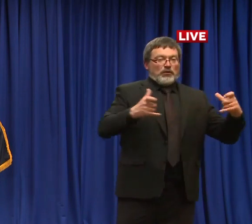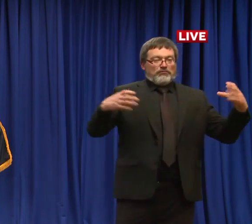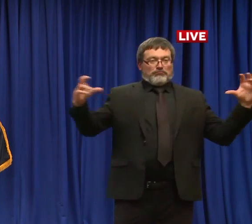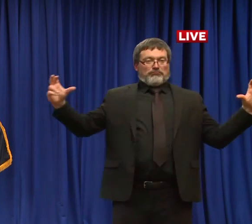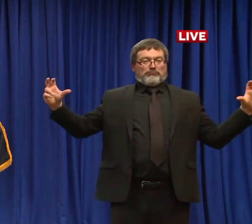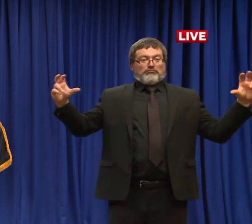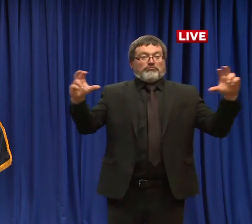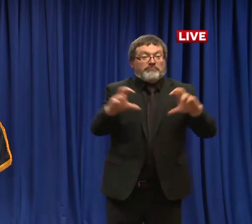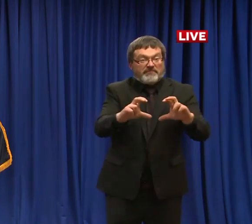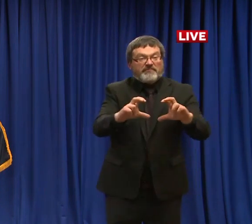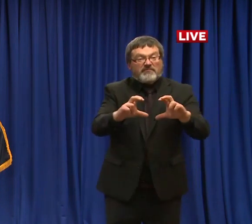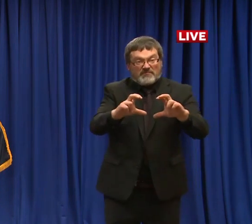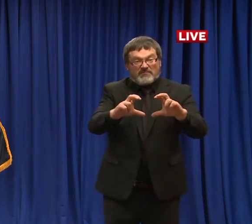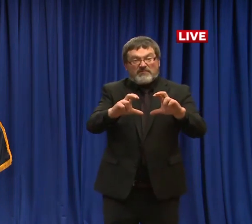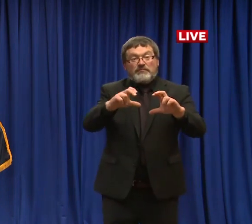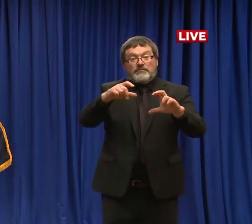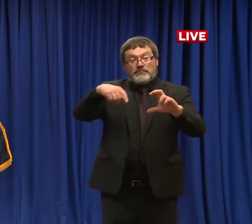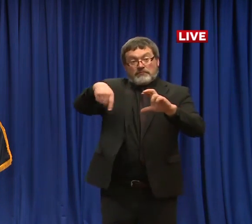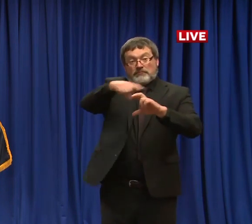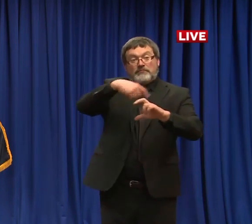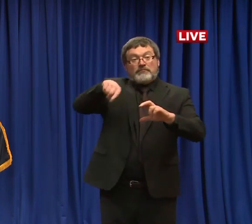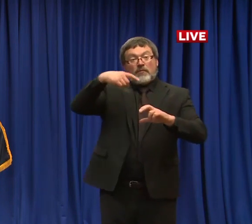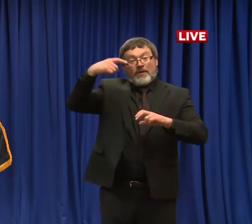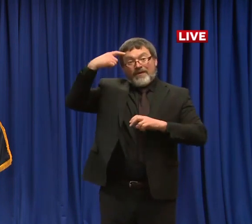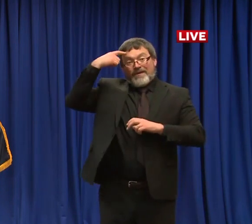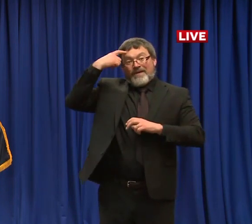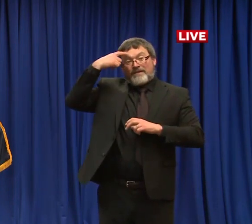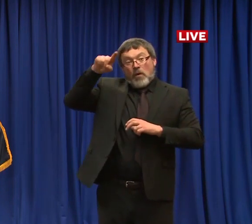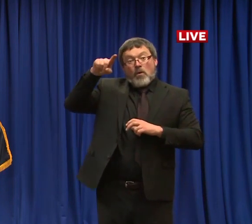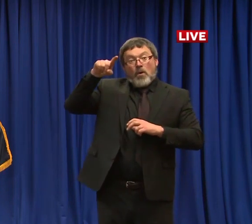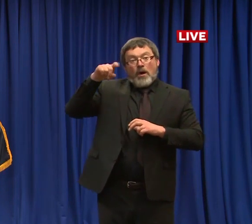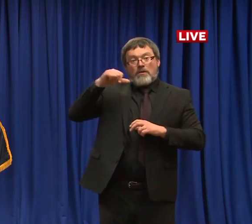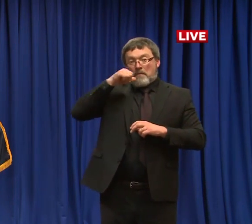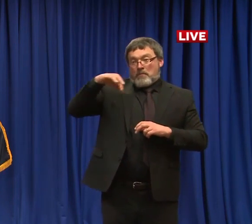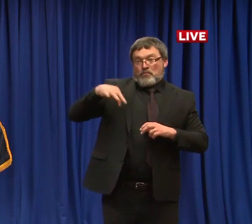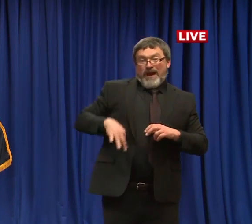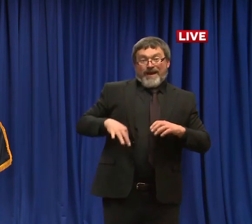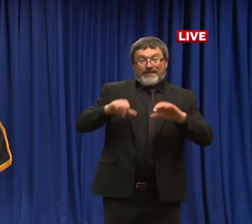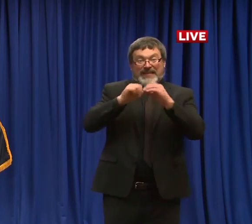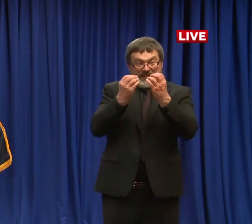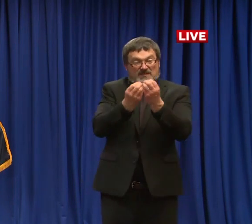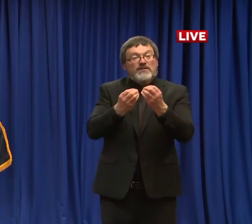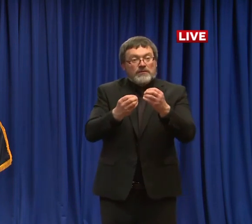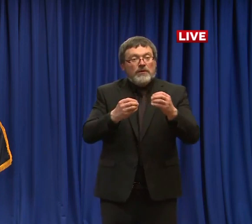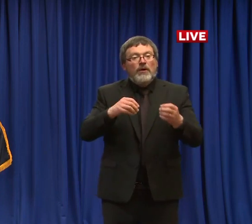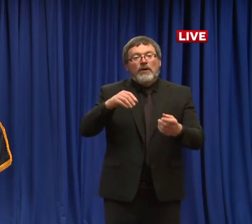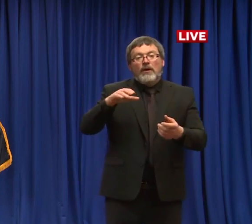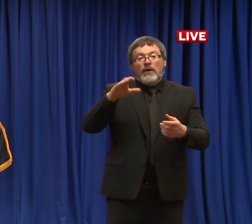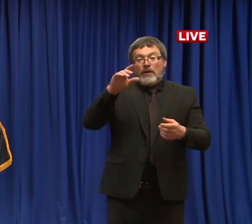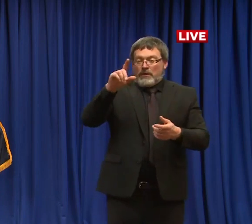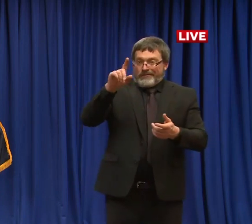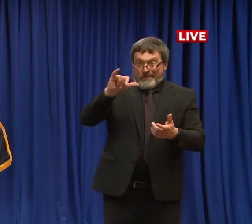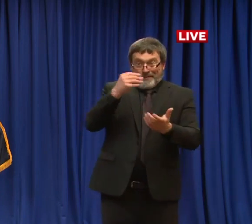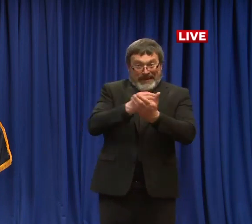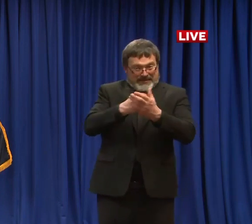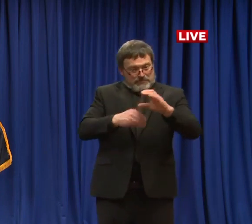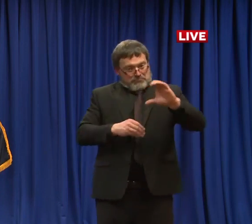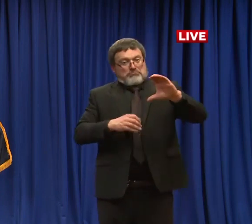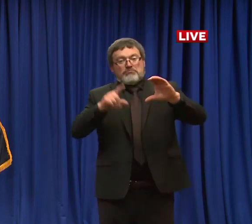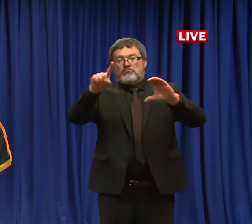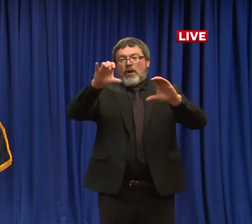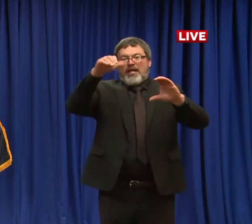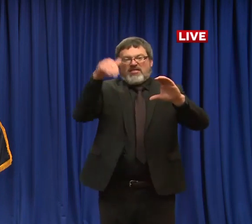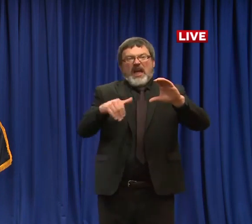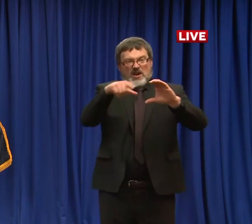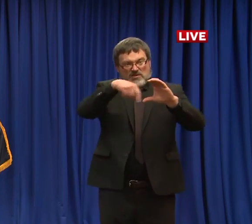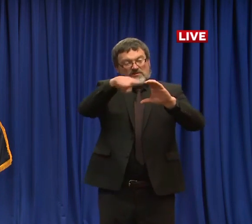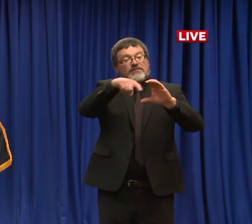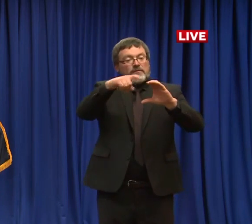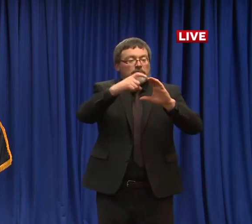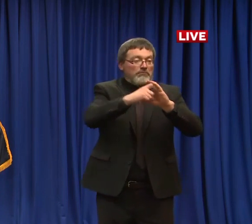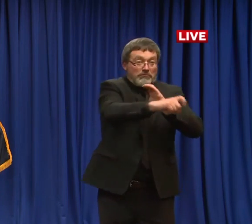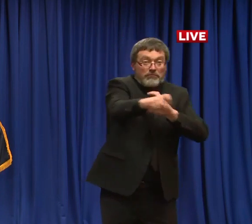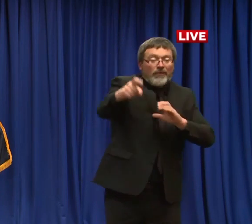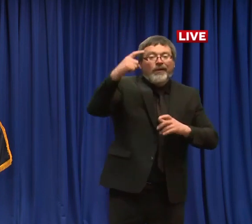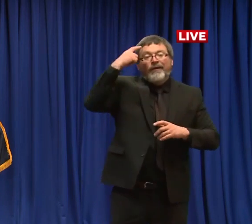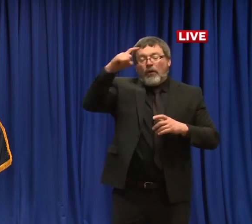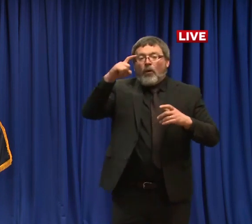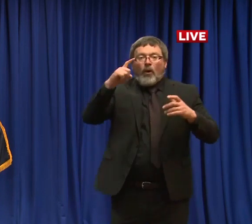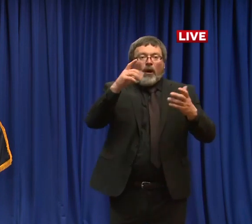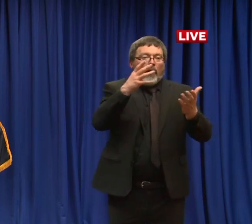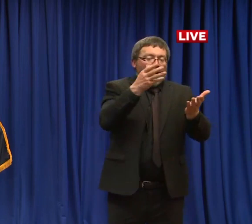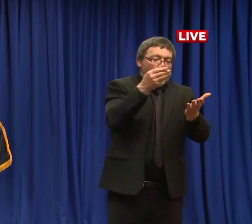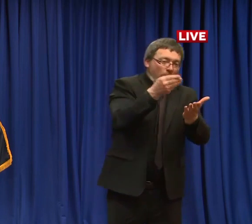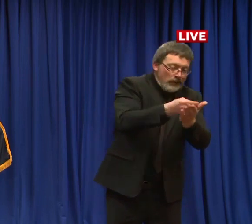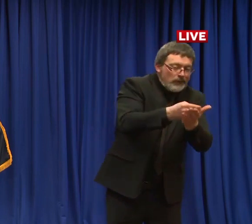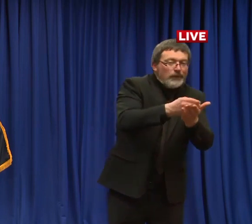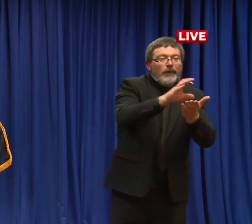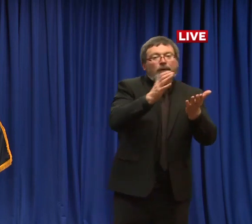GOVERNMENT AGENCIES AGENCIES HERE WITHIN THE STATE THAT WILL PROVIDE NONPROFIT ORGANIZATIONS WITH RESOURCES UP TO $100,000 FOR WORKING CAPITAL EQUIPMENT PURCHASES AND PROGRAMMING